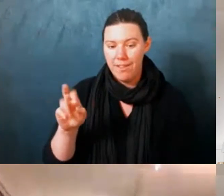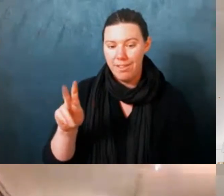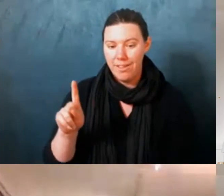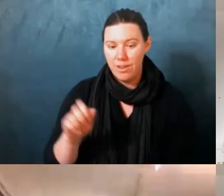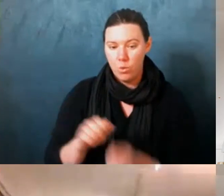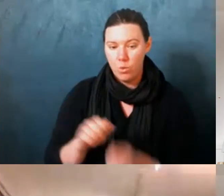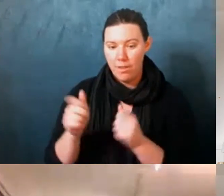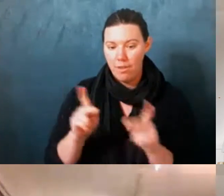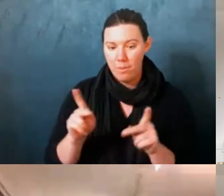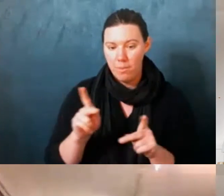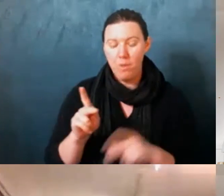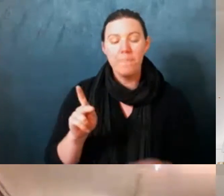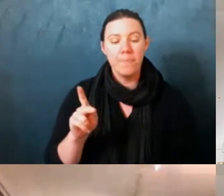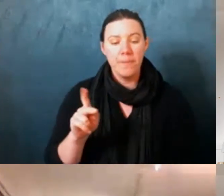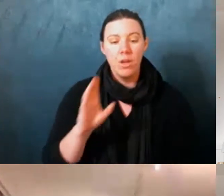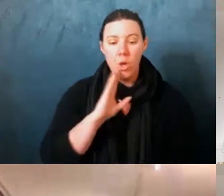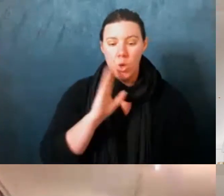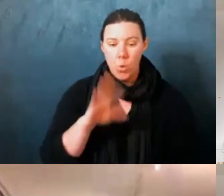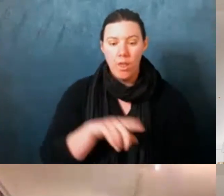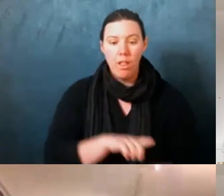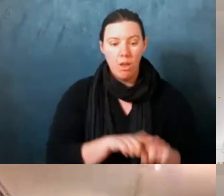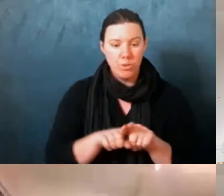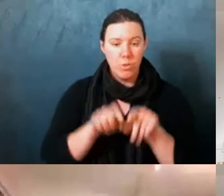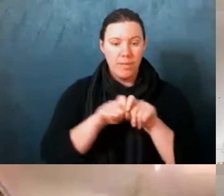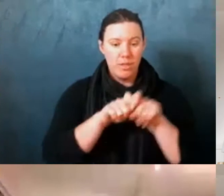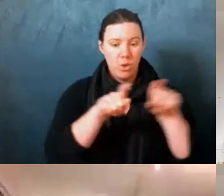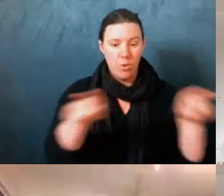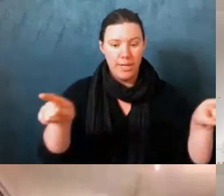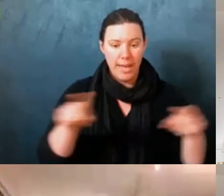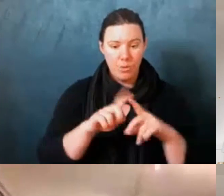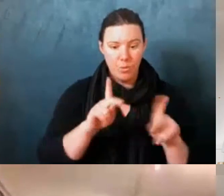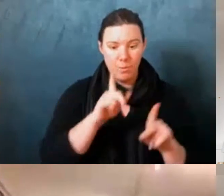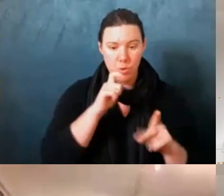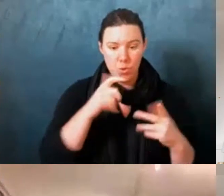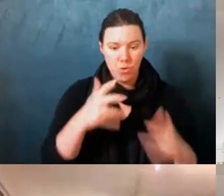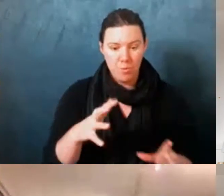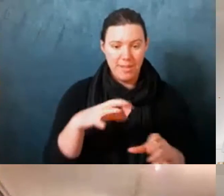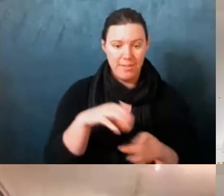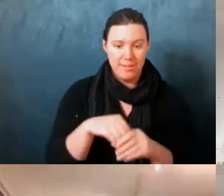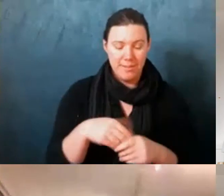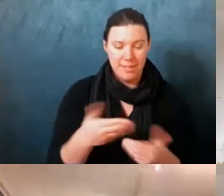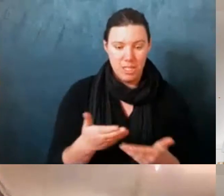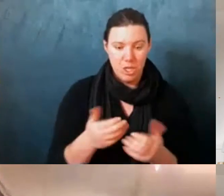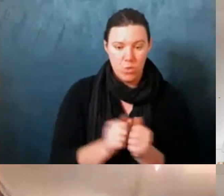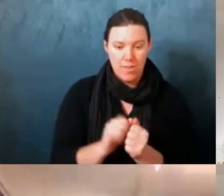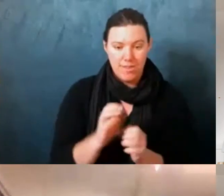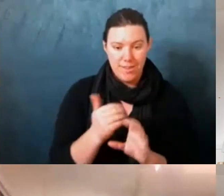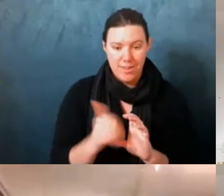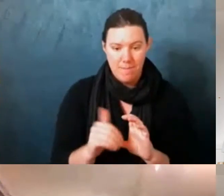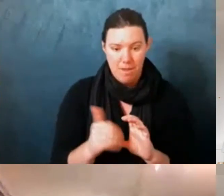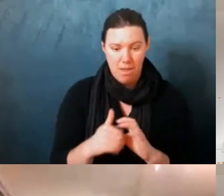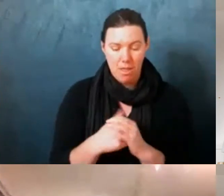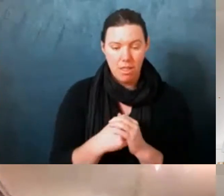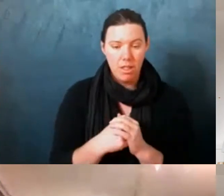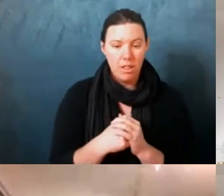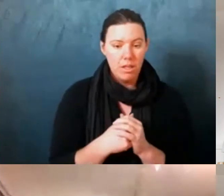The survey link will also be going out to those who have participated via email. We have received some comments.